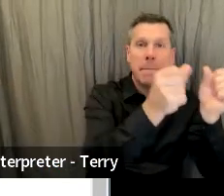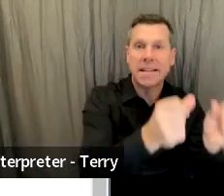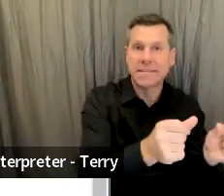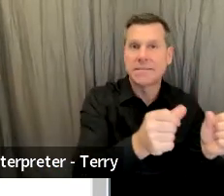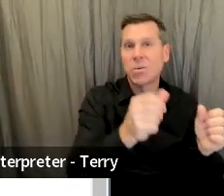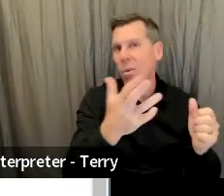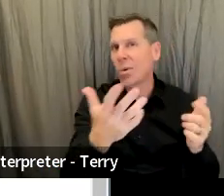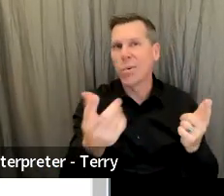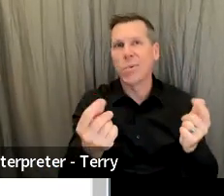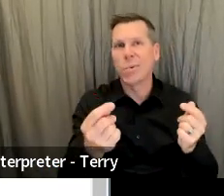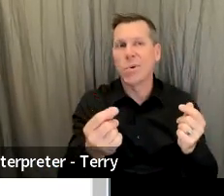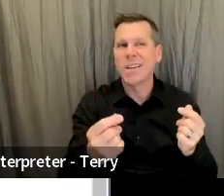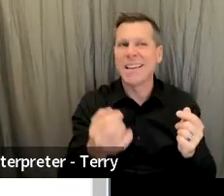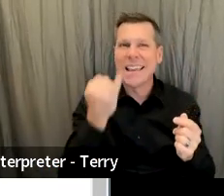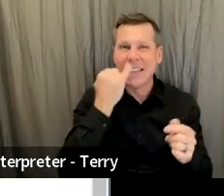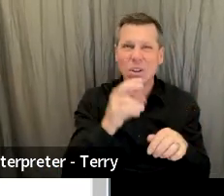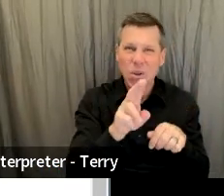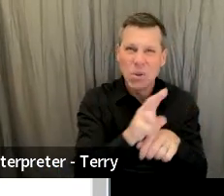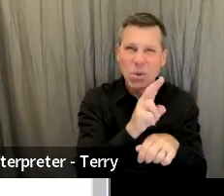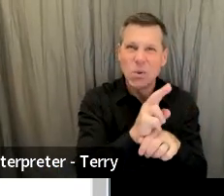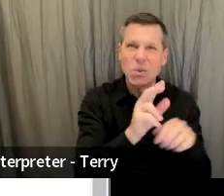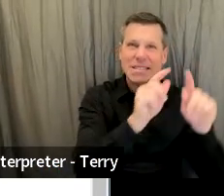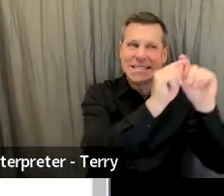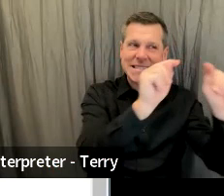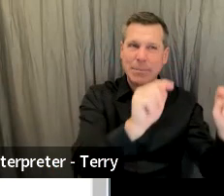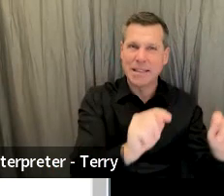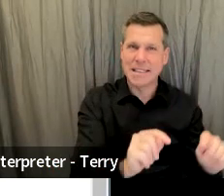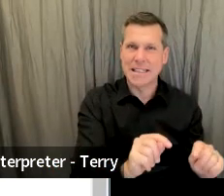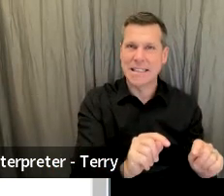if you use the template and you want to copy your existing content into the template, then you'll have to go and check,